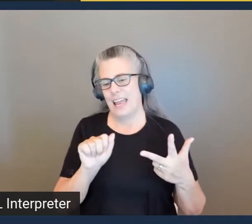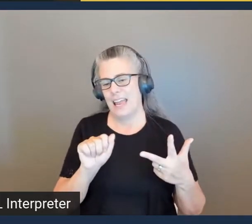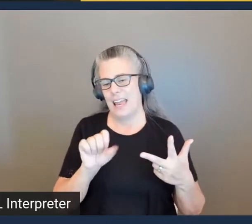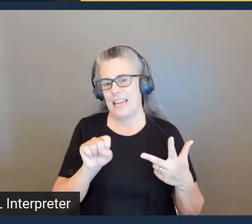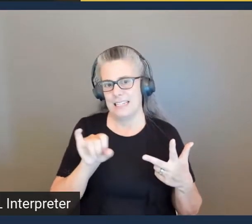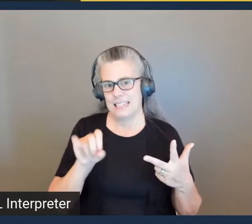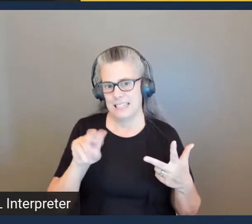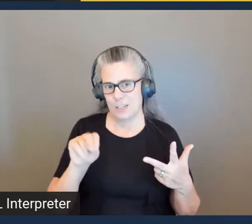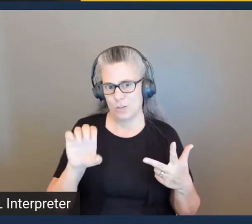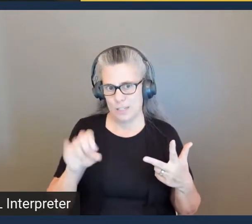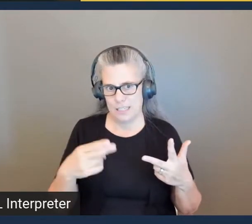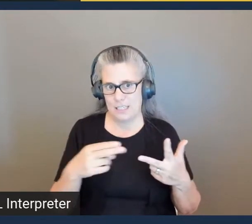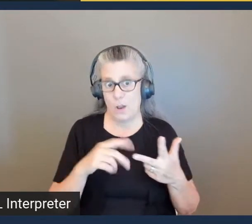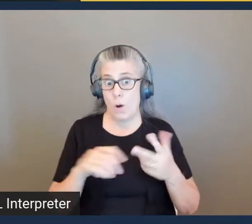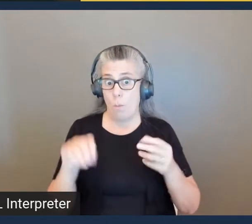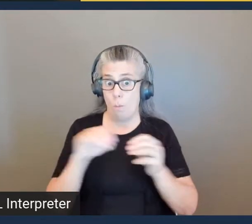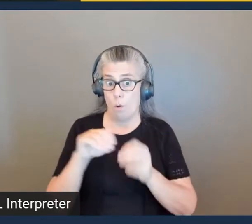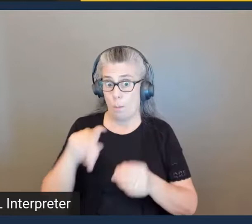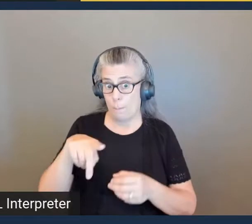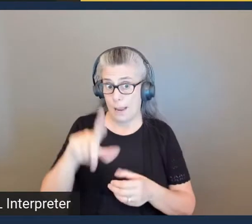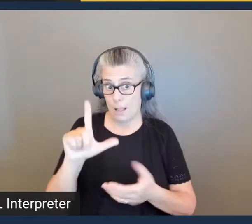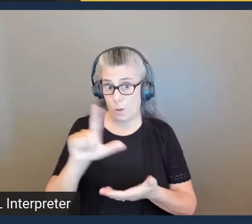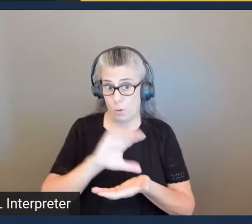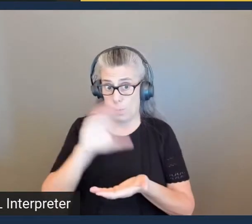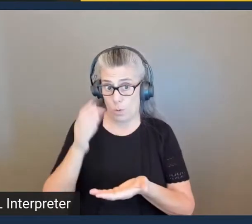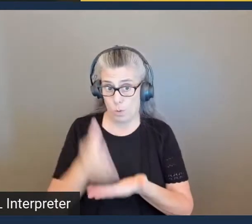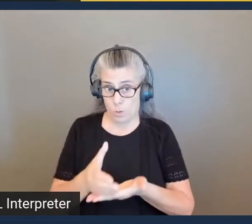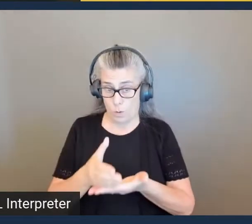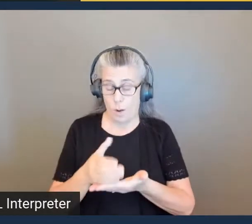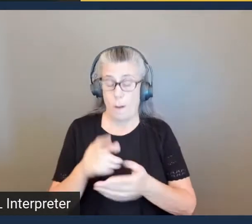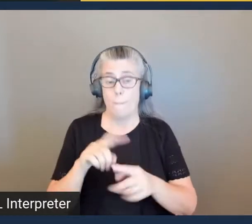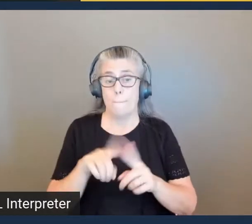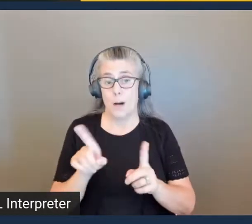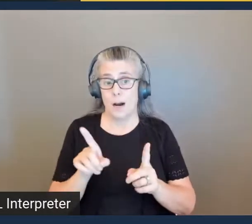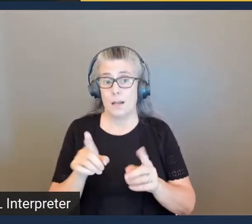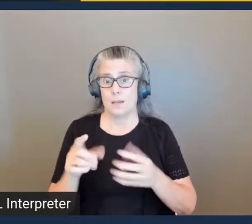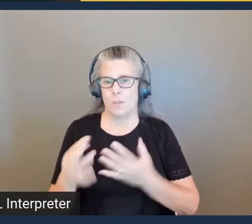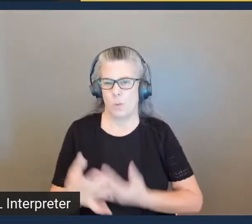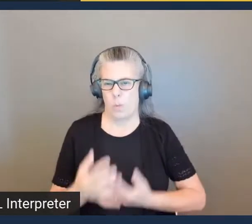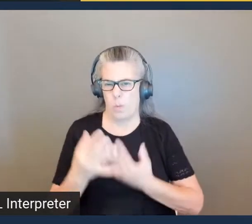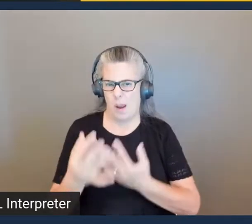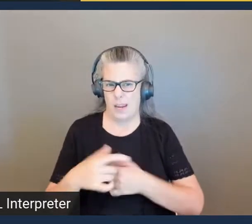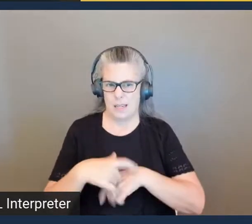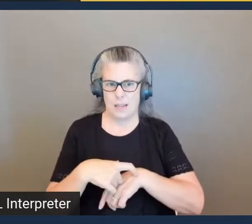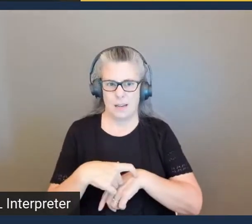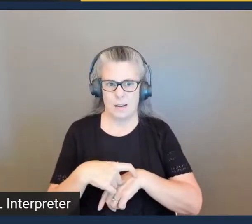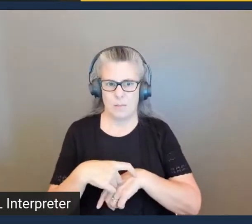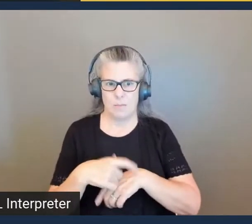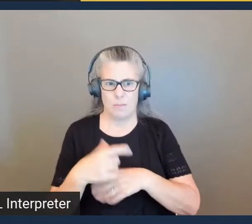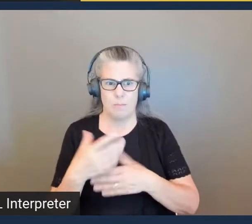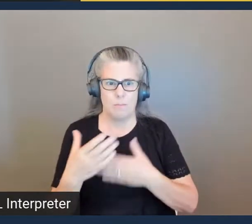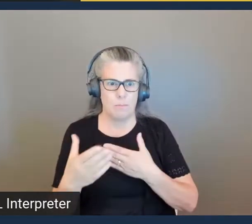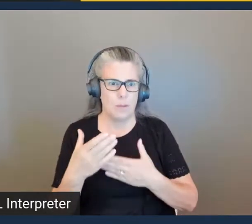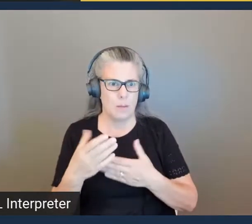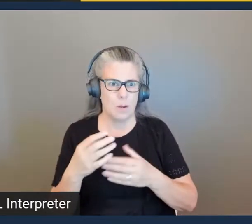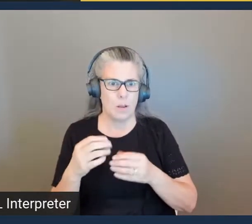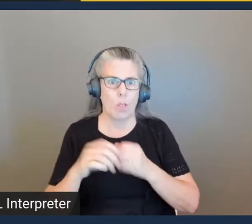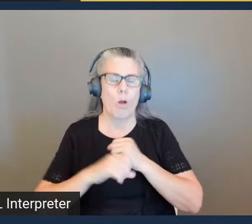here but the wait time, the time for you to come back, for the inference to come back actually is longer than 60 seconds, right?